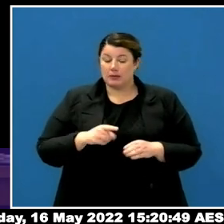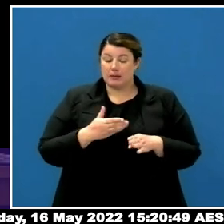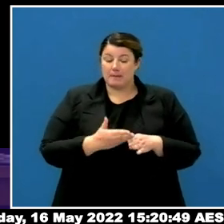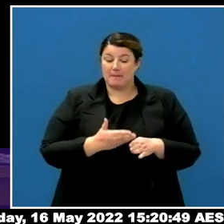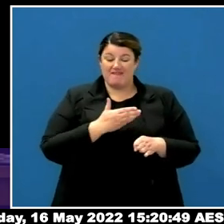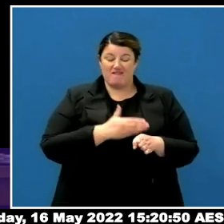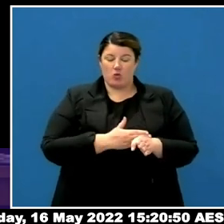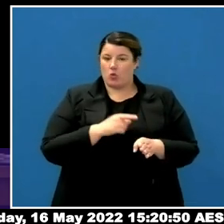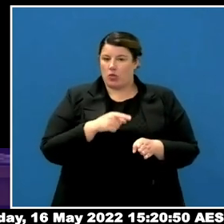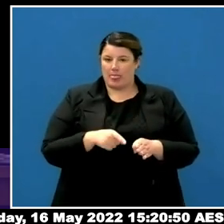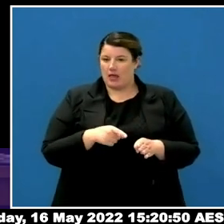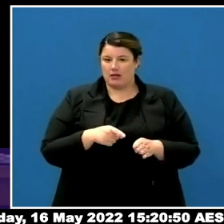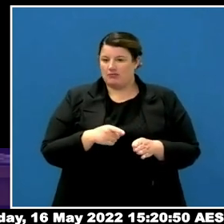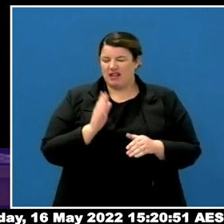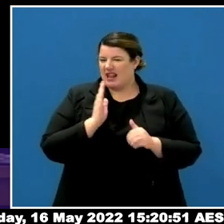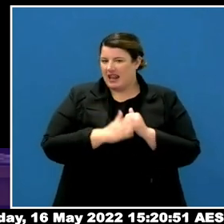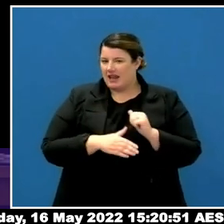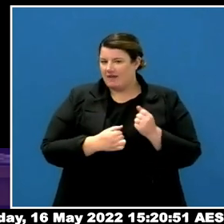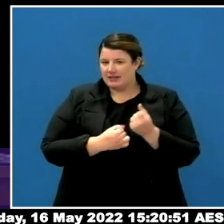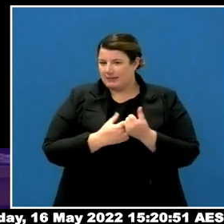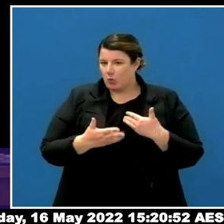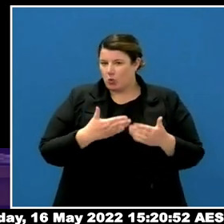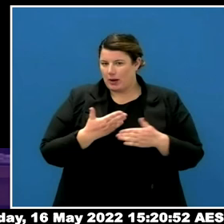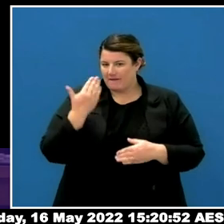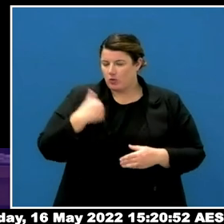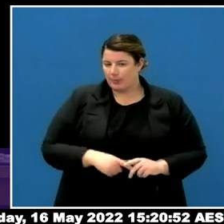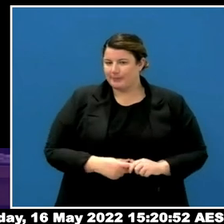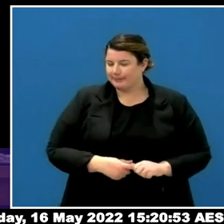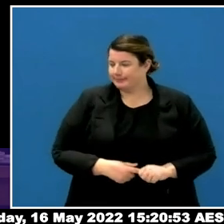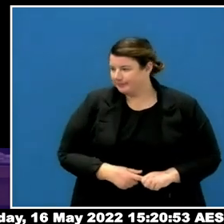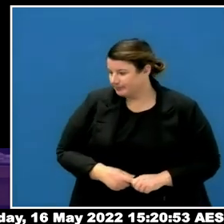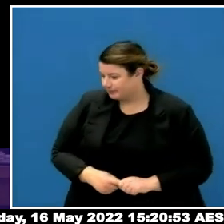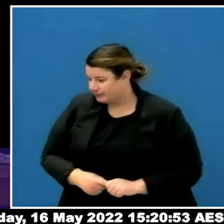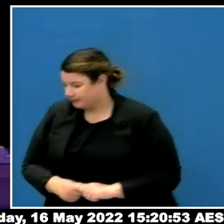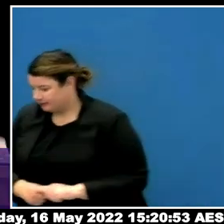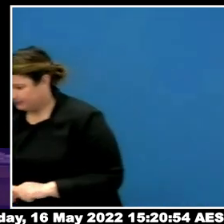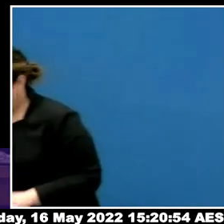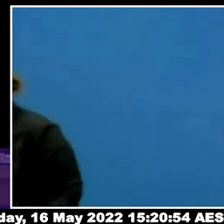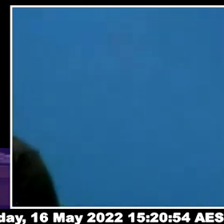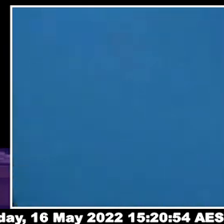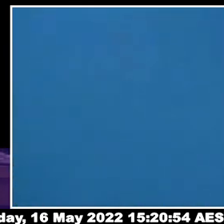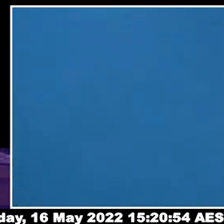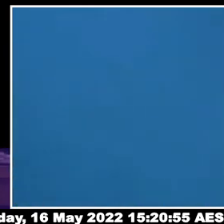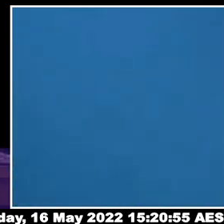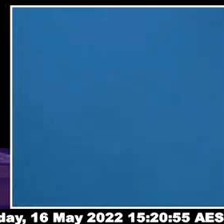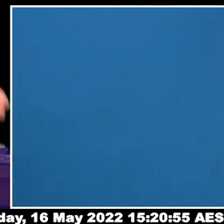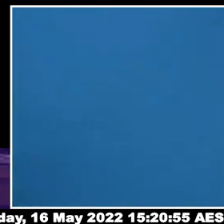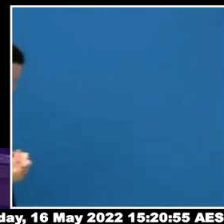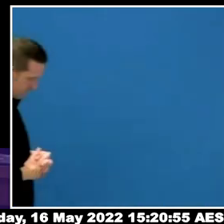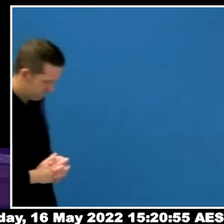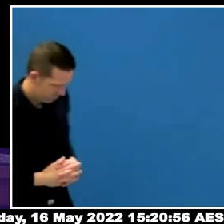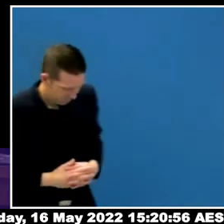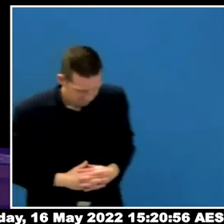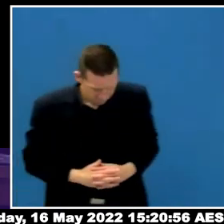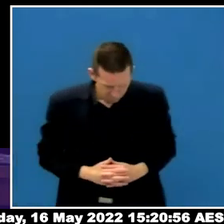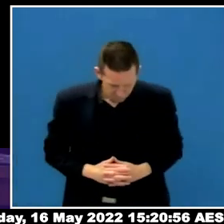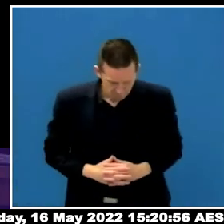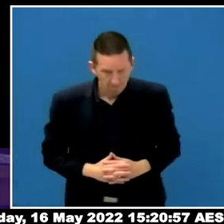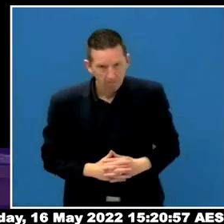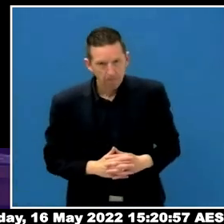Support Coordinator, no. MR FOGARTY: Can I ask you to turn to page 3 of this document,